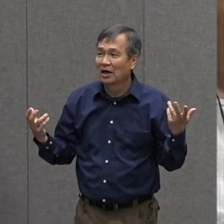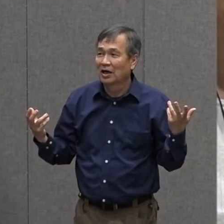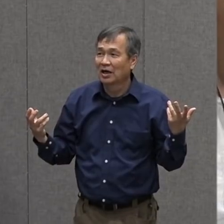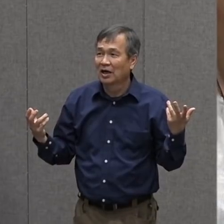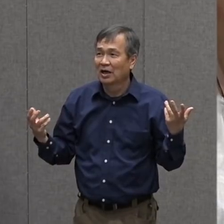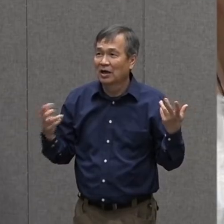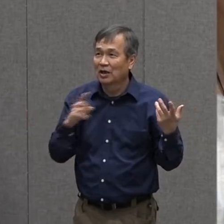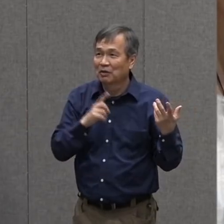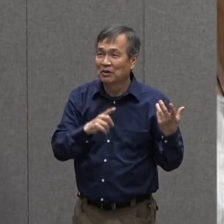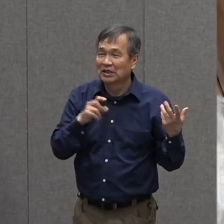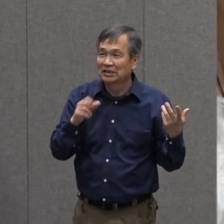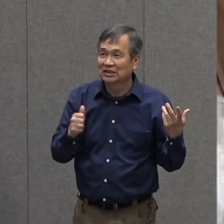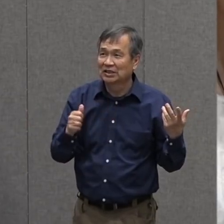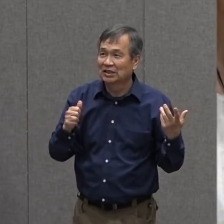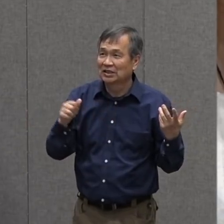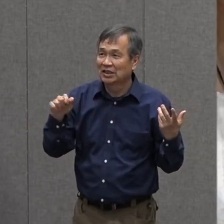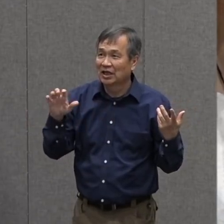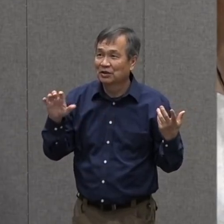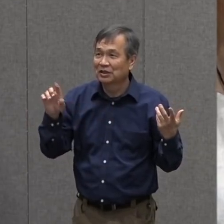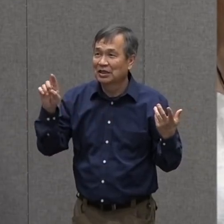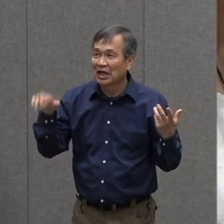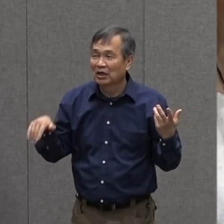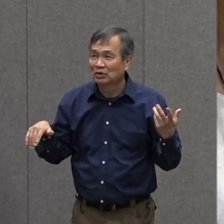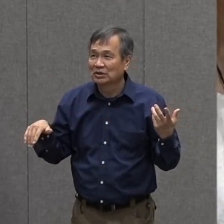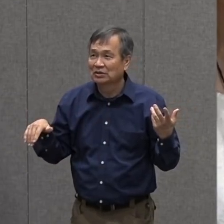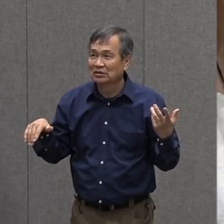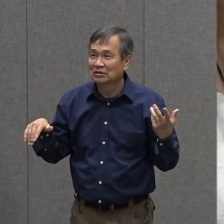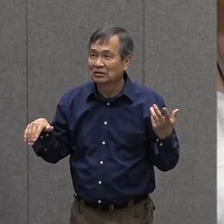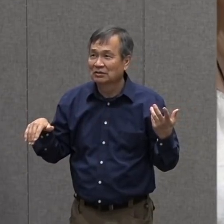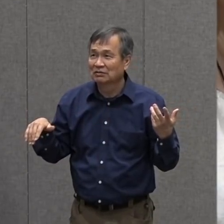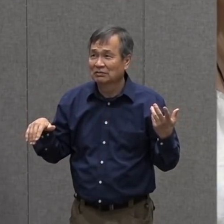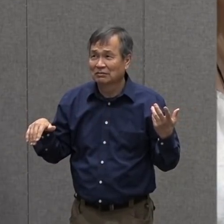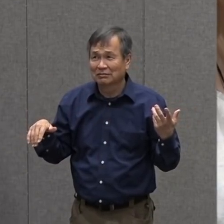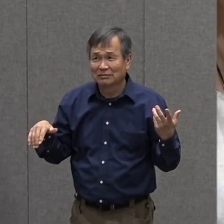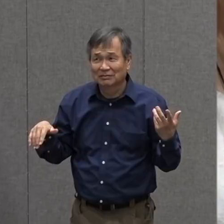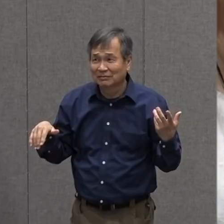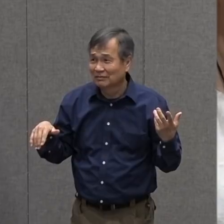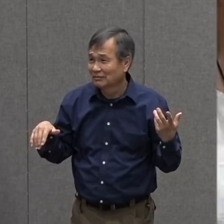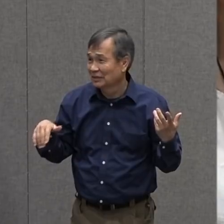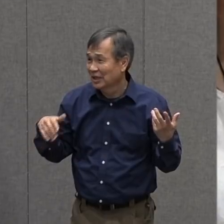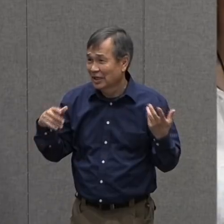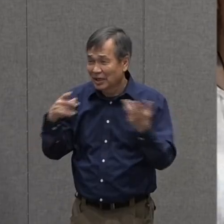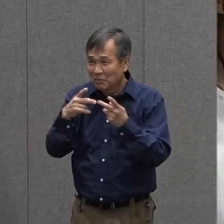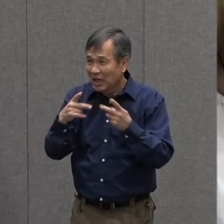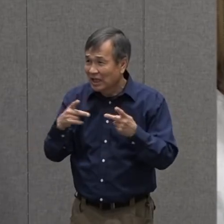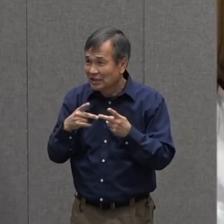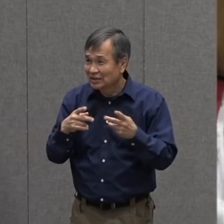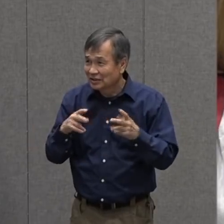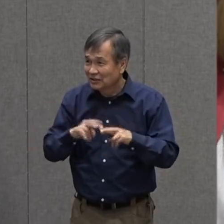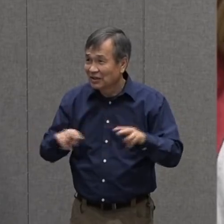Ones, tens, hundreds and thousands. I don't know, a place, place value.